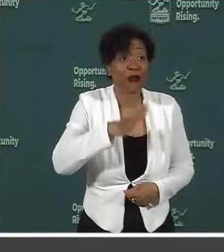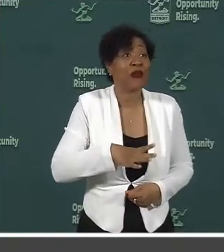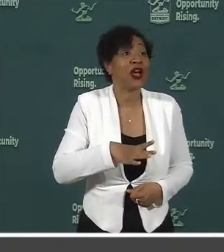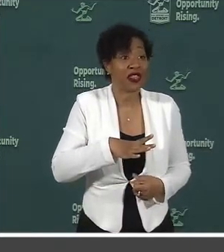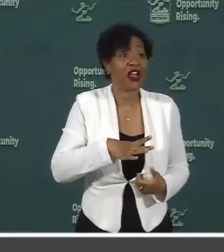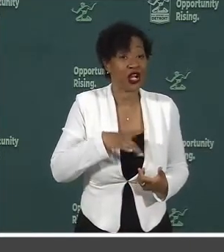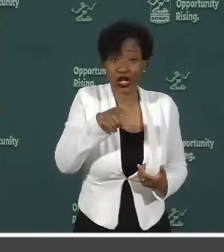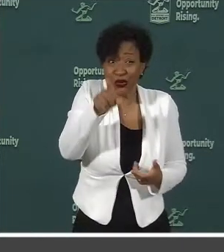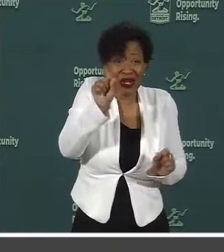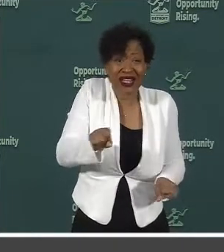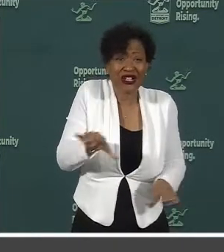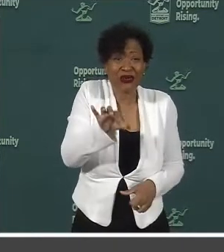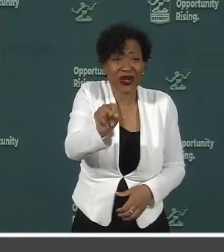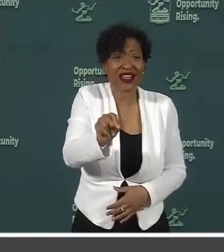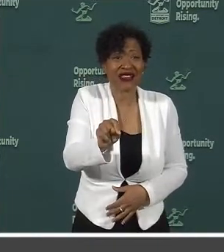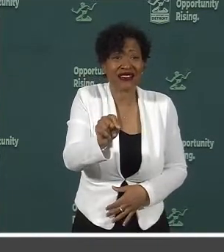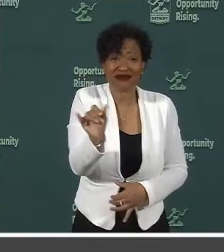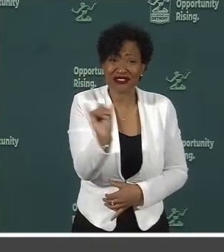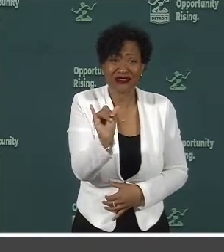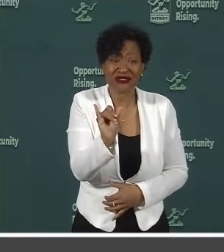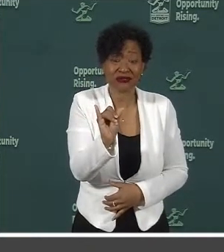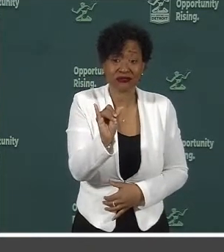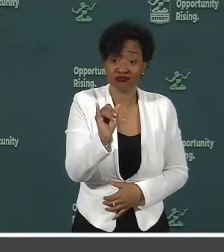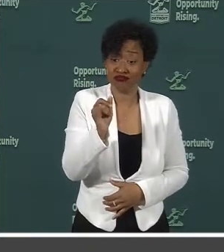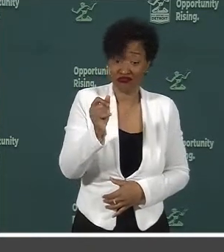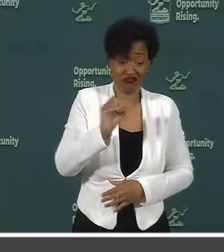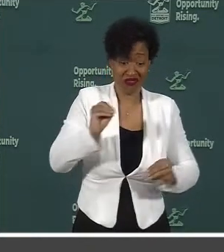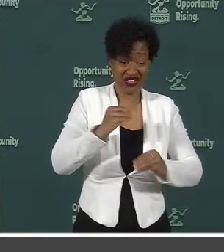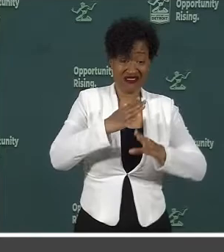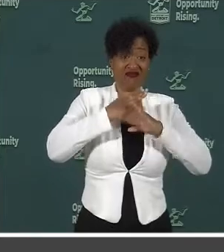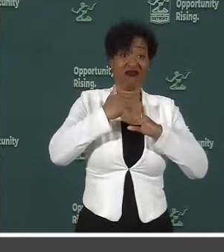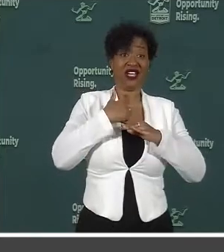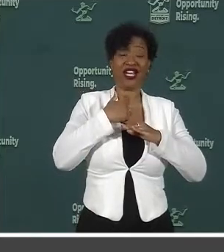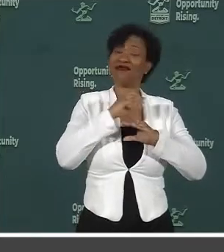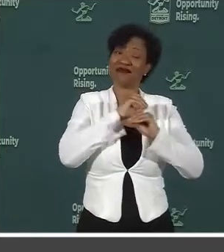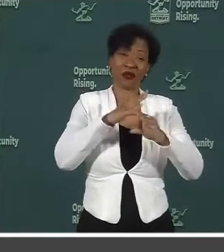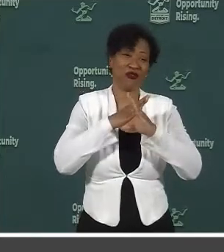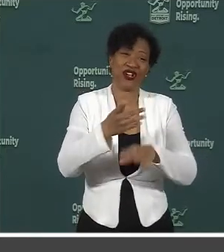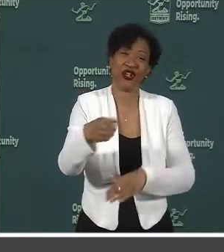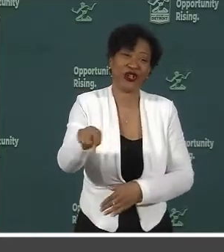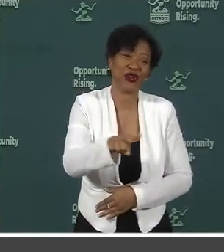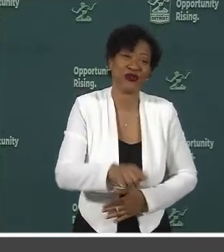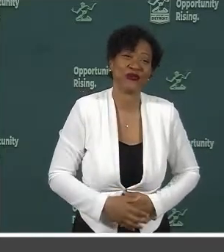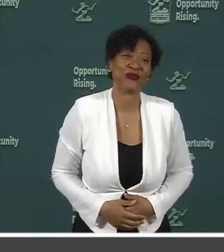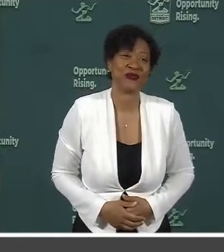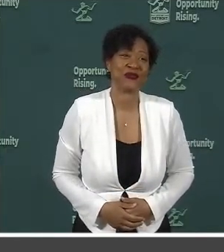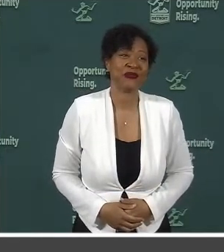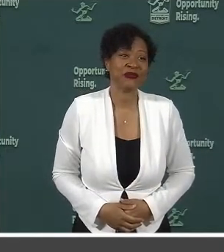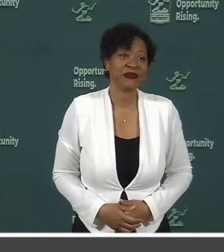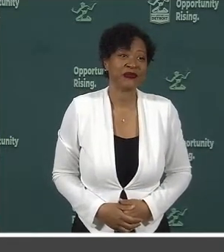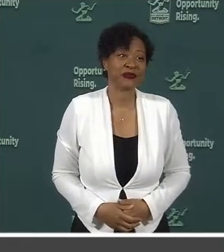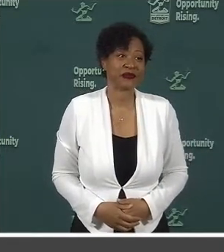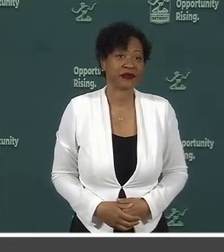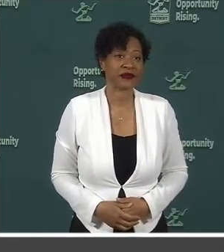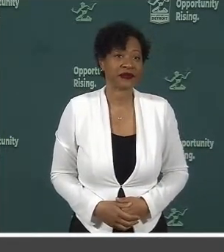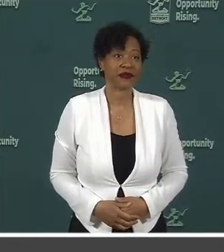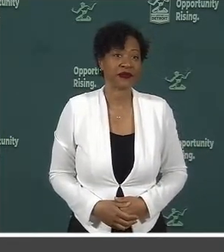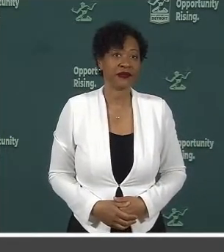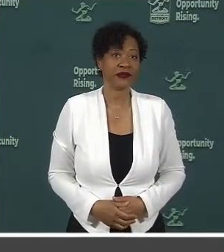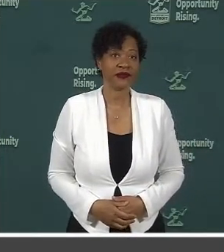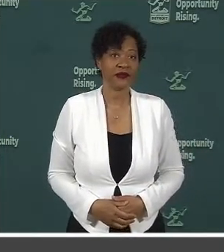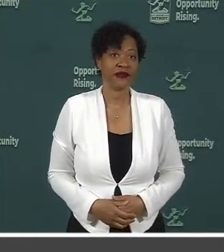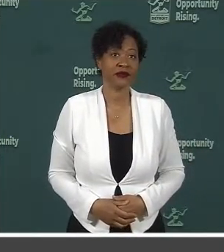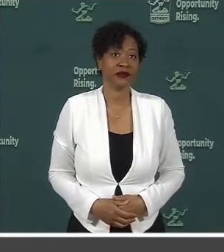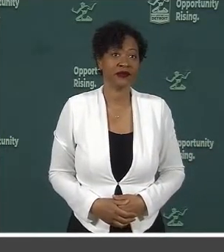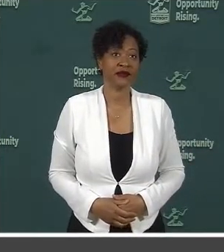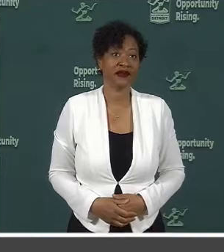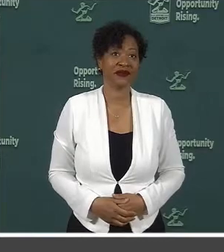DO IT NOT STOPPING ME >> UM